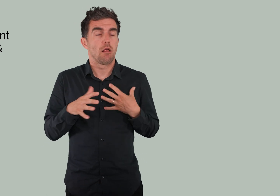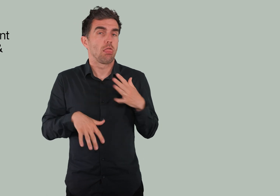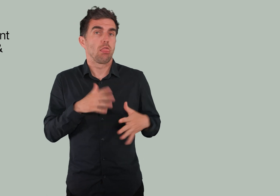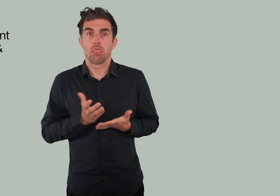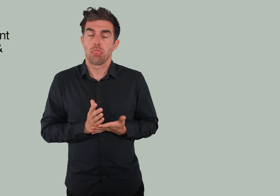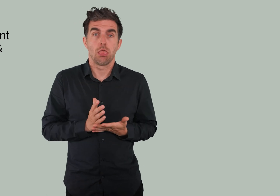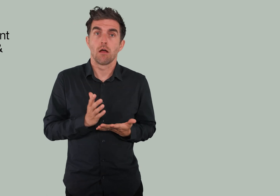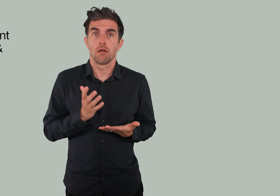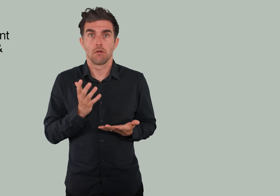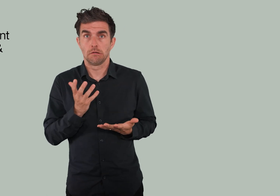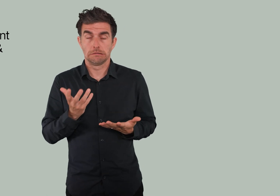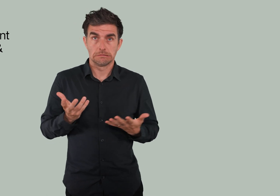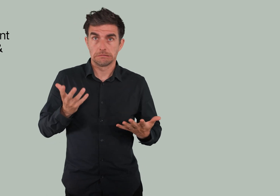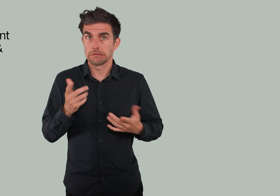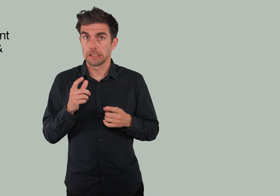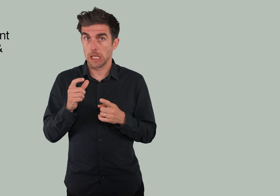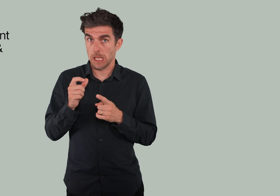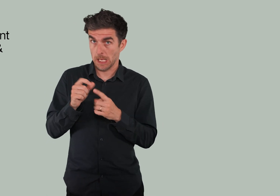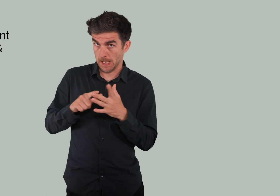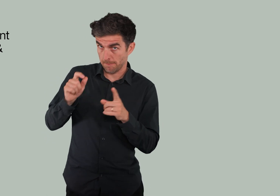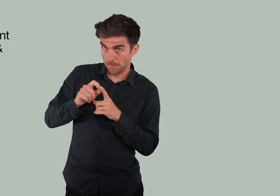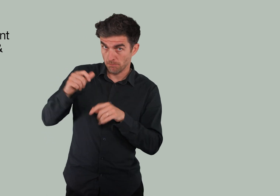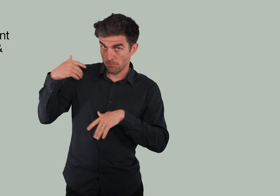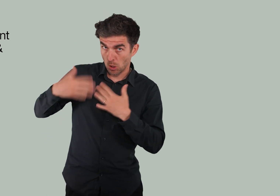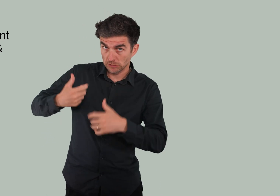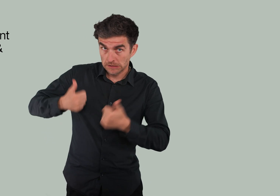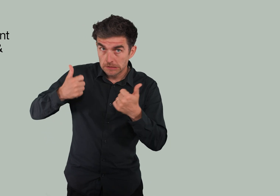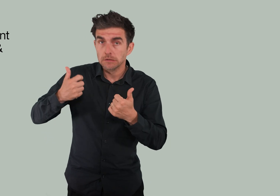uncertainty and trepidation about the PIP process